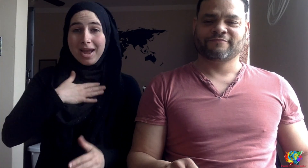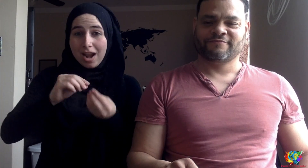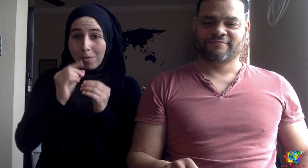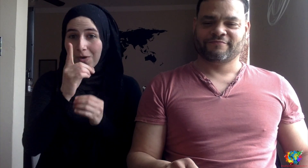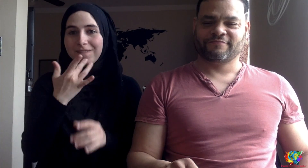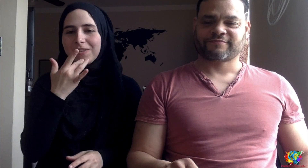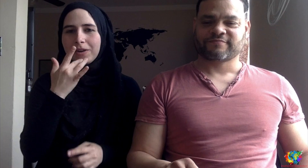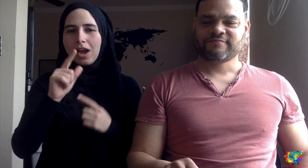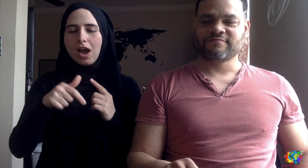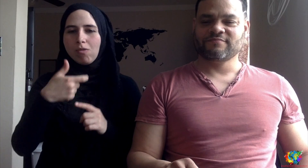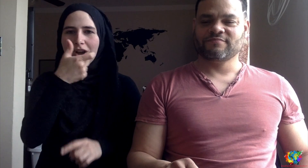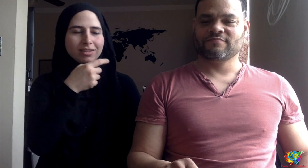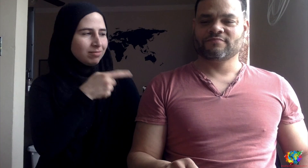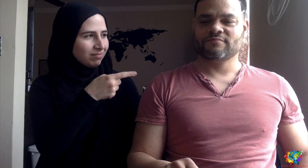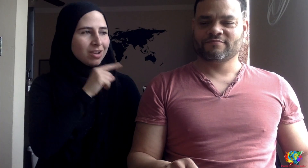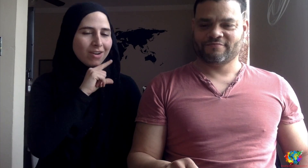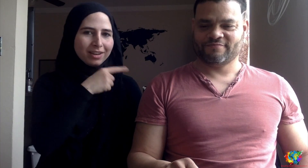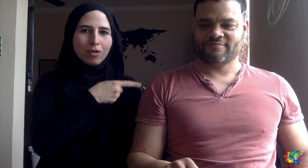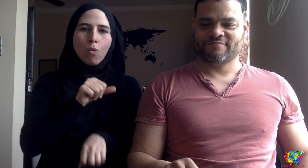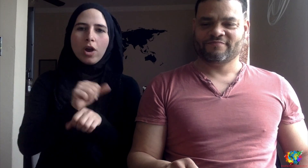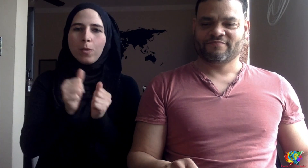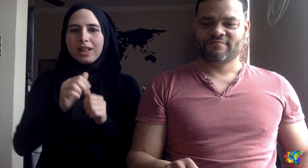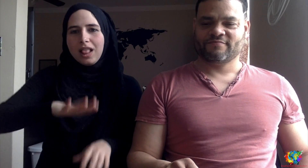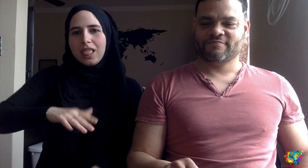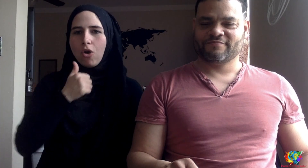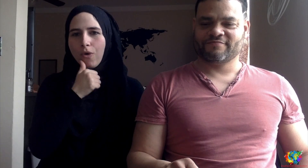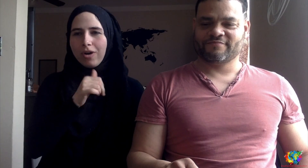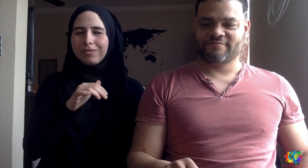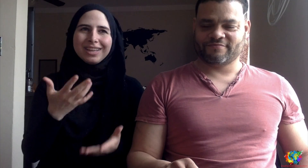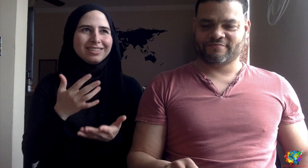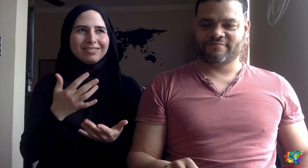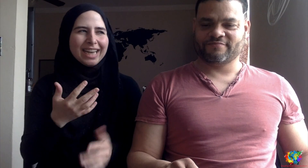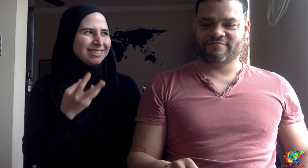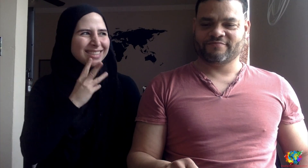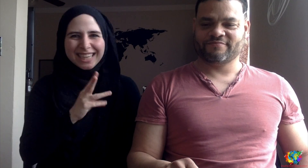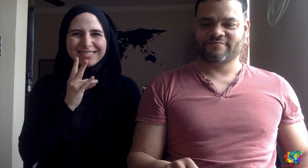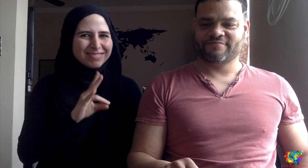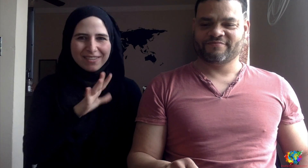Zee: My number one favorite is when I watched Gregory worked with a little girl, about six or seven years old